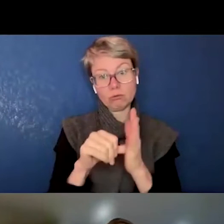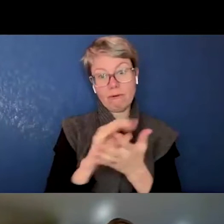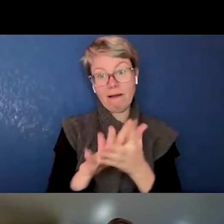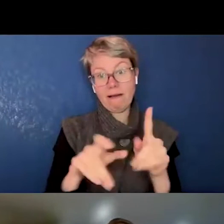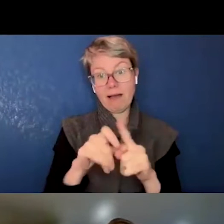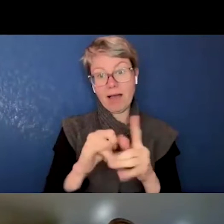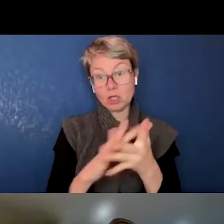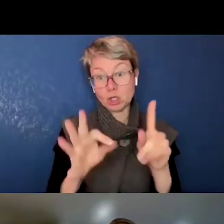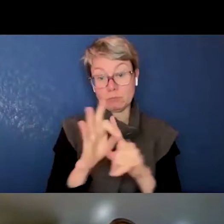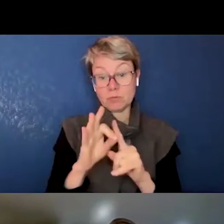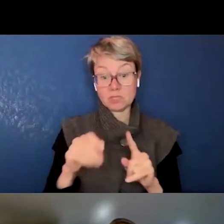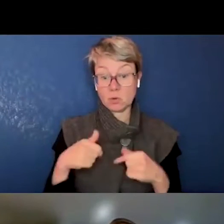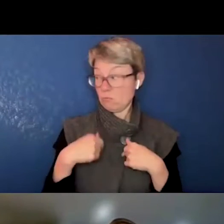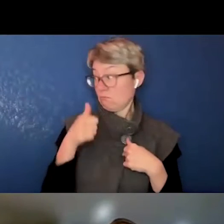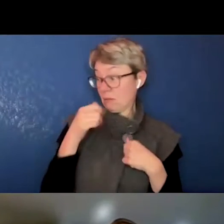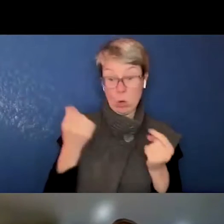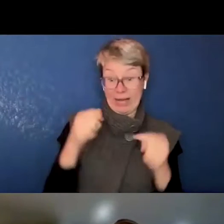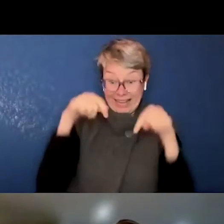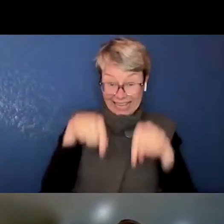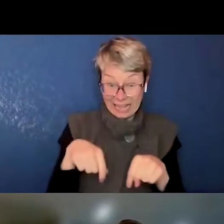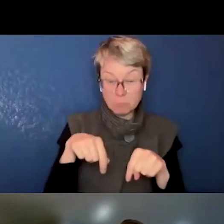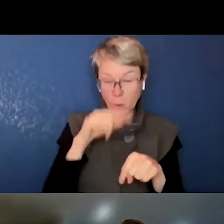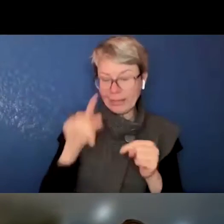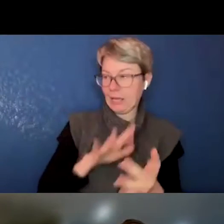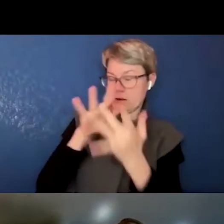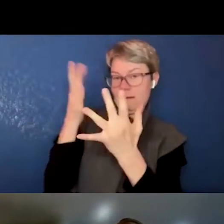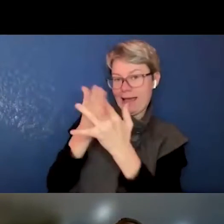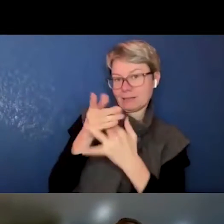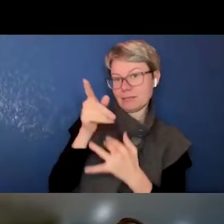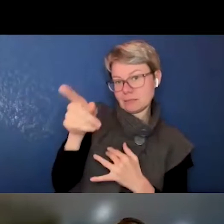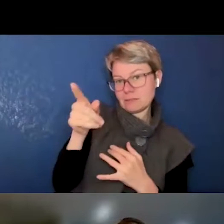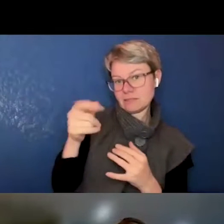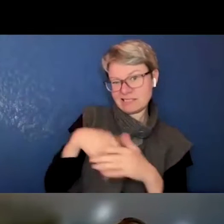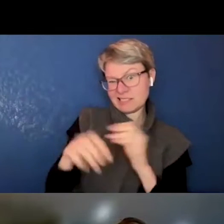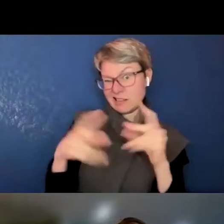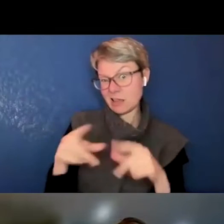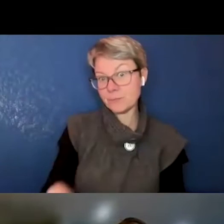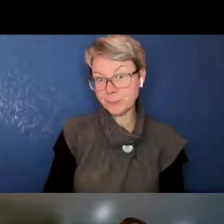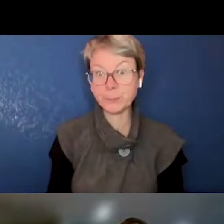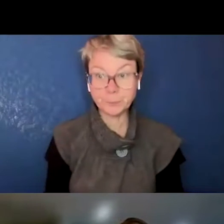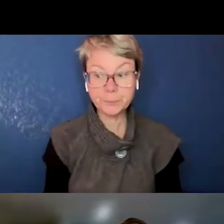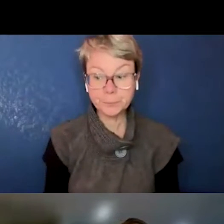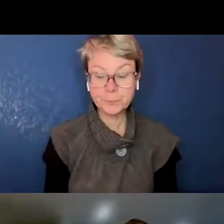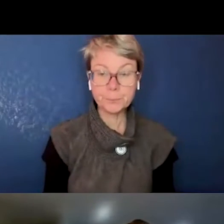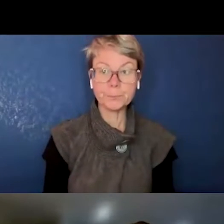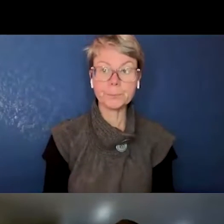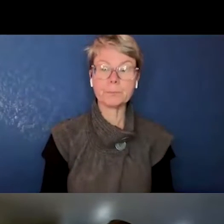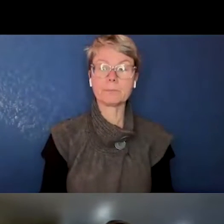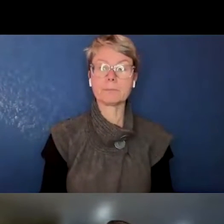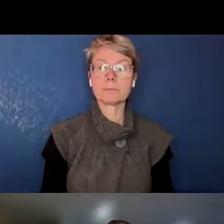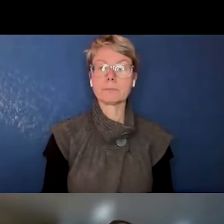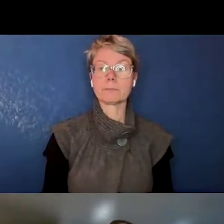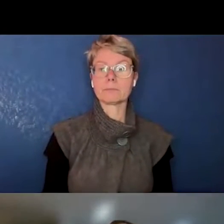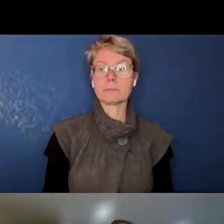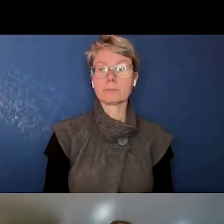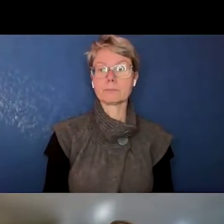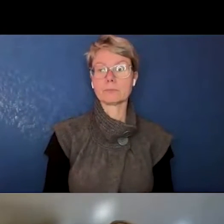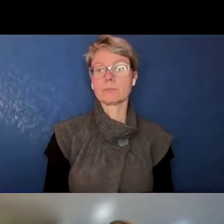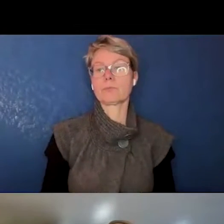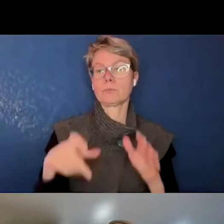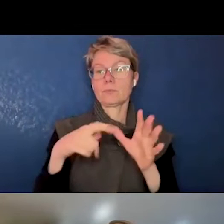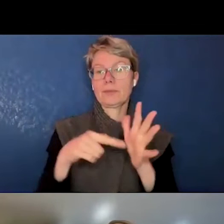Loy great thank you both um so I suppose that takes me to the actual question that